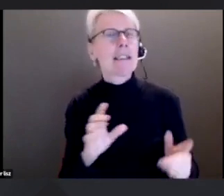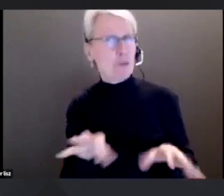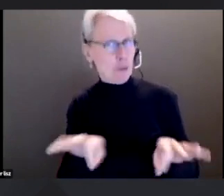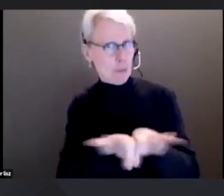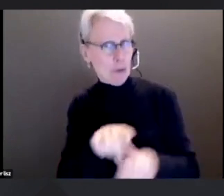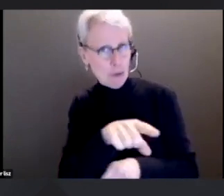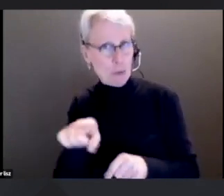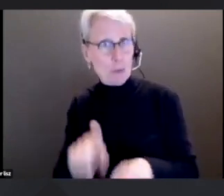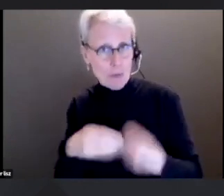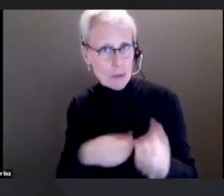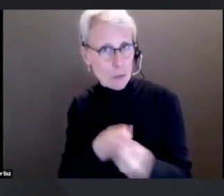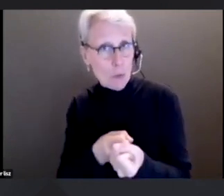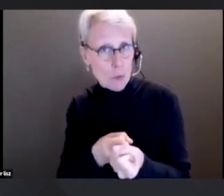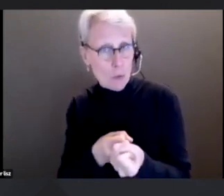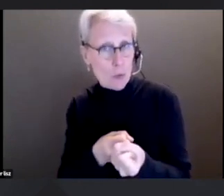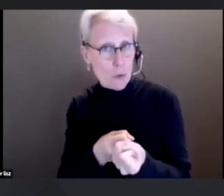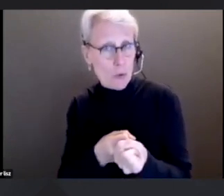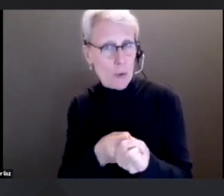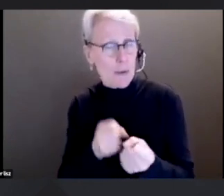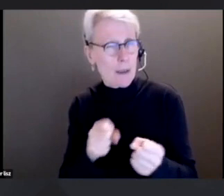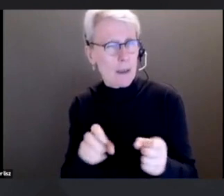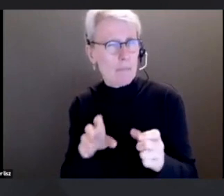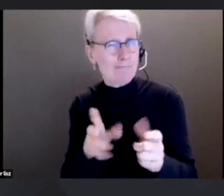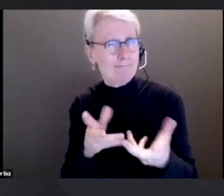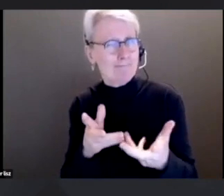and you know, we have that in Humboldt here. I've got a total trust in